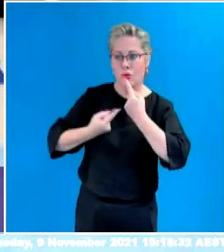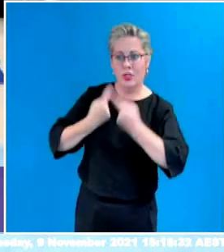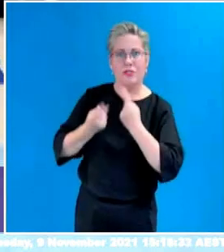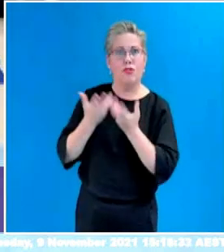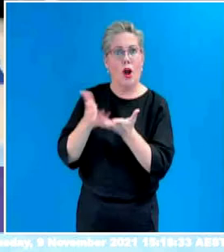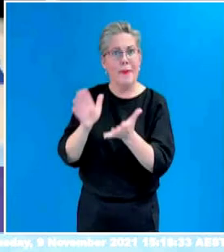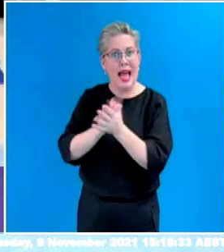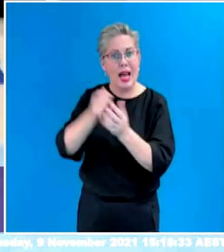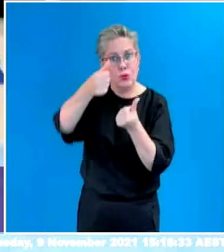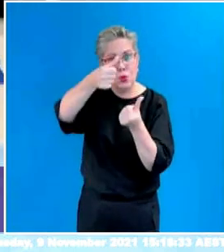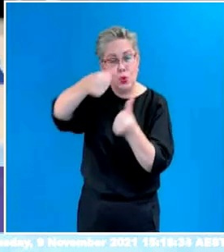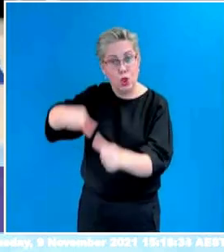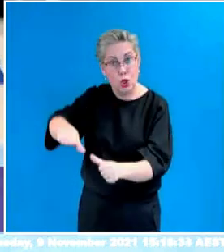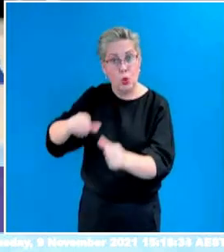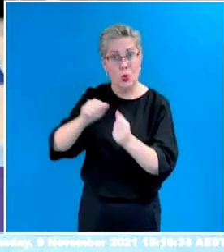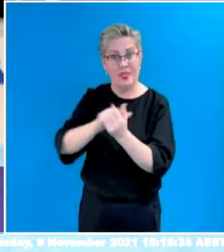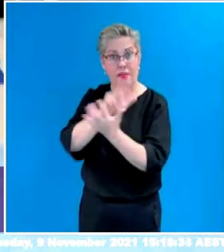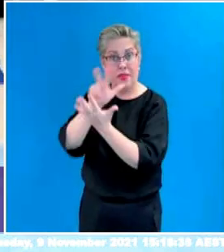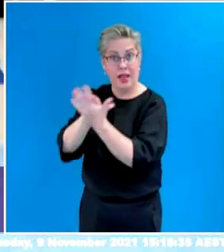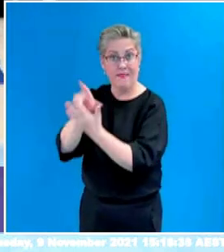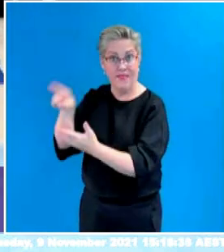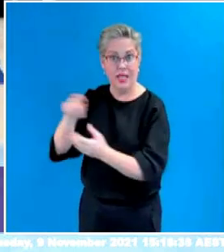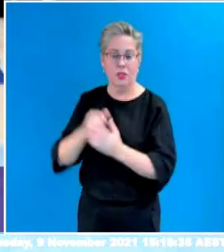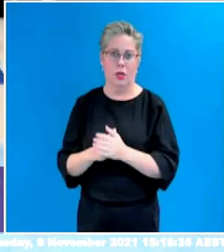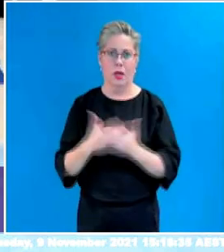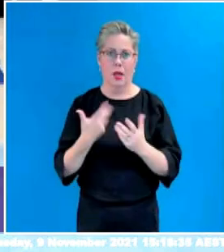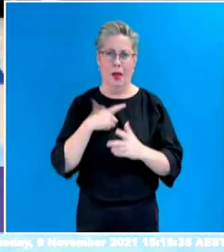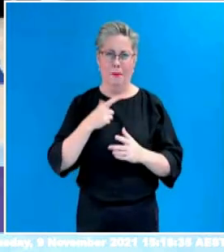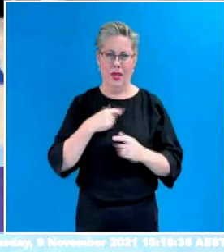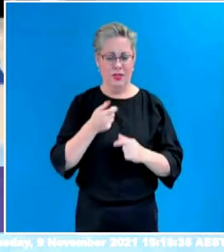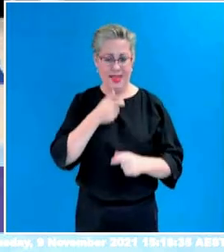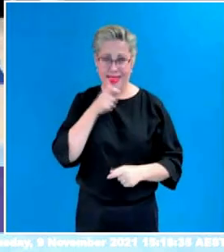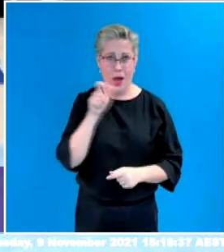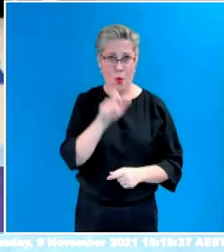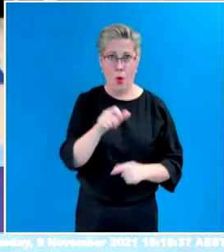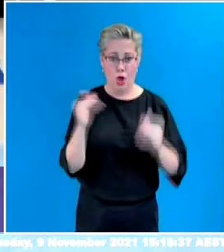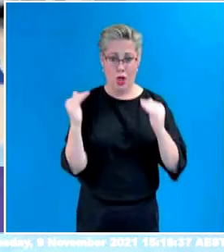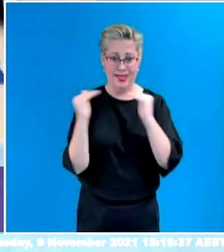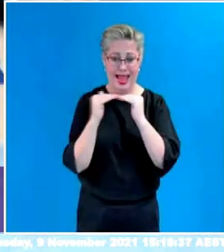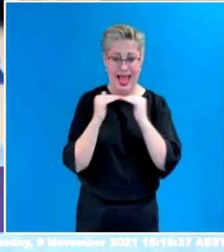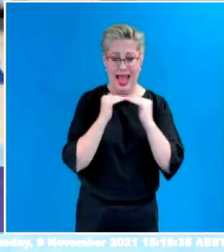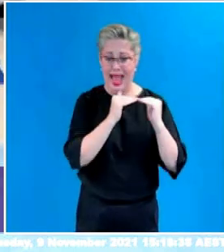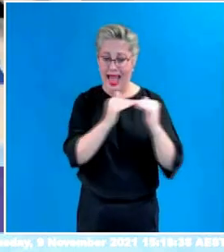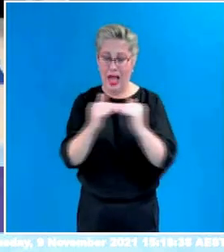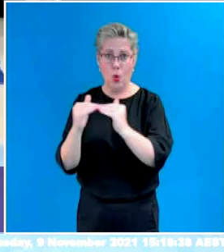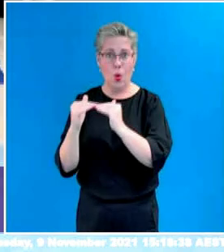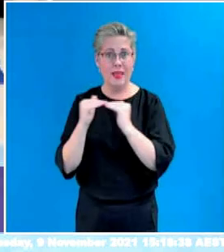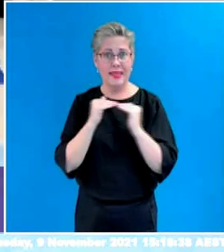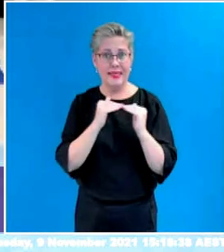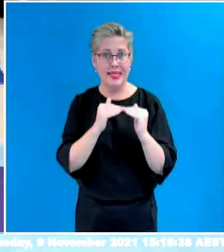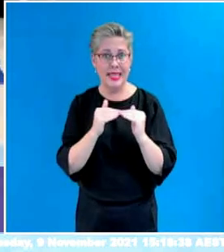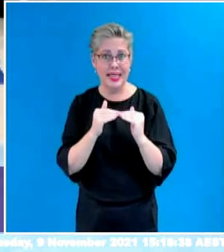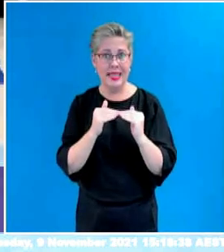the fact that, given that "equality" is used in kind of, well, I count three and some people count four different ways throughout the convention and sometimes